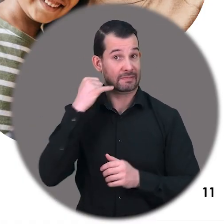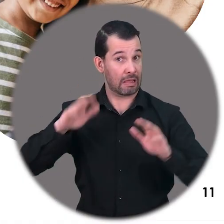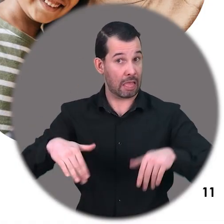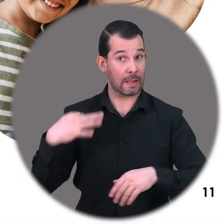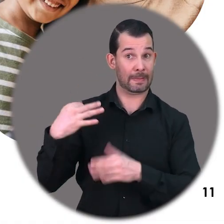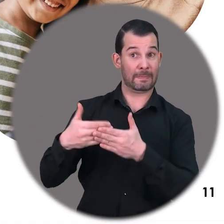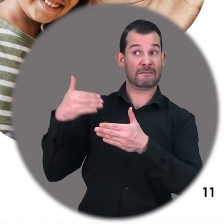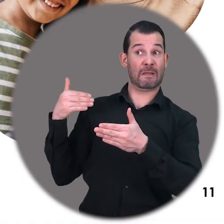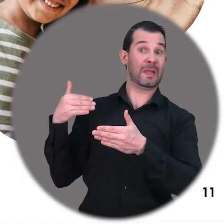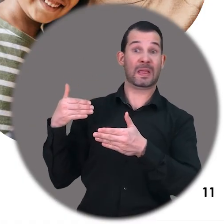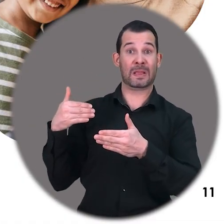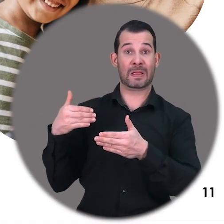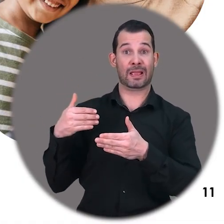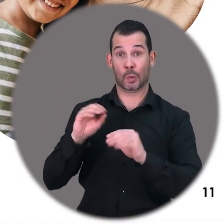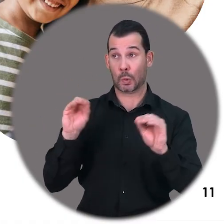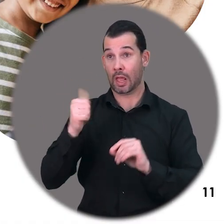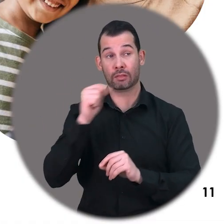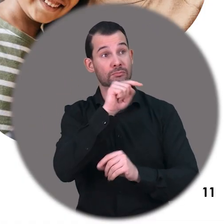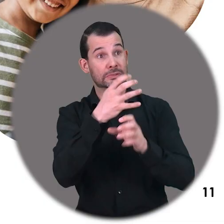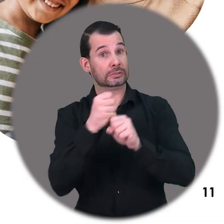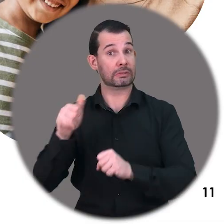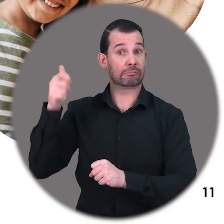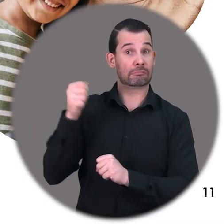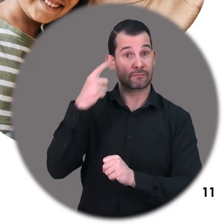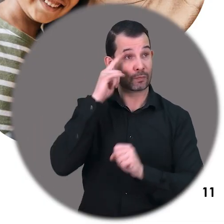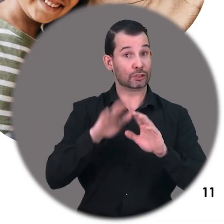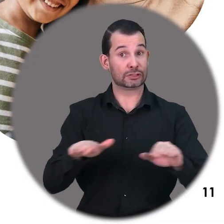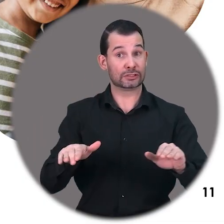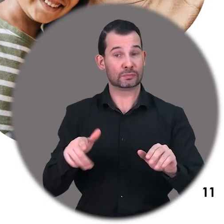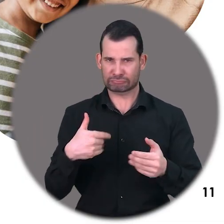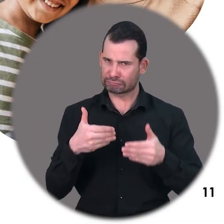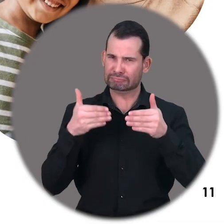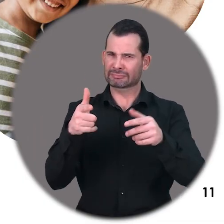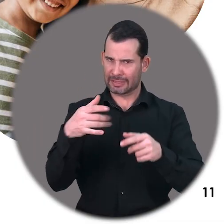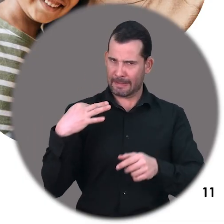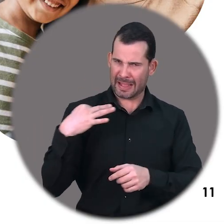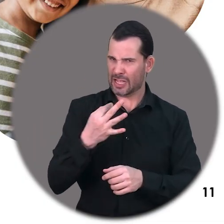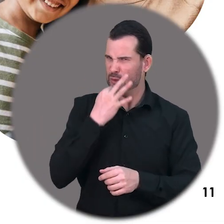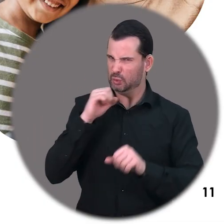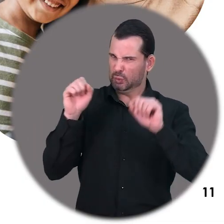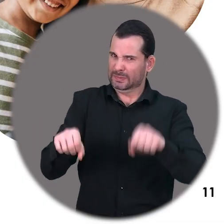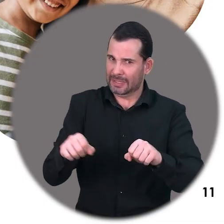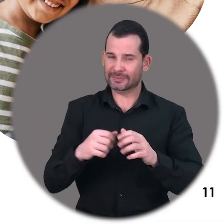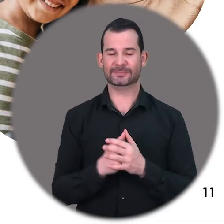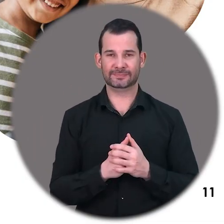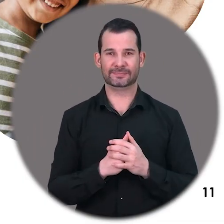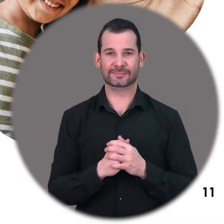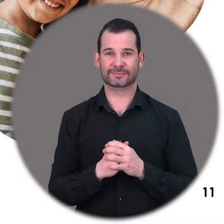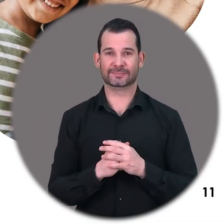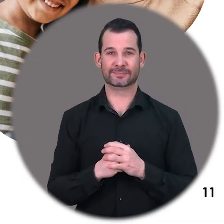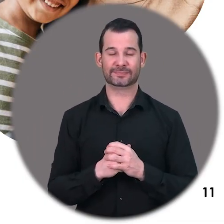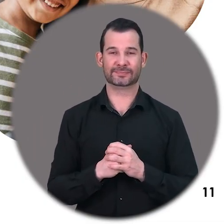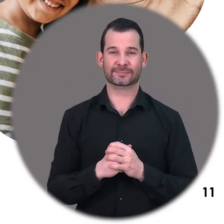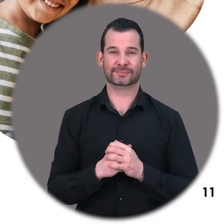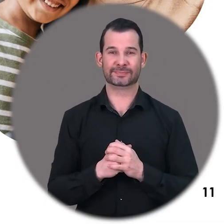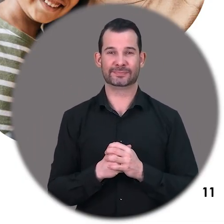If you haven’t applied before and no one else is receiving the benefit for the children, apply as soon as possible.